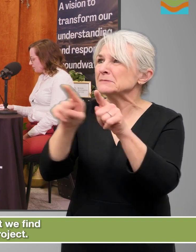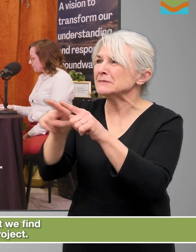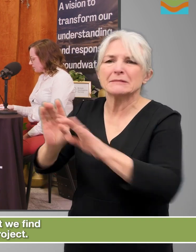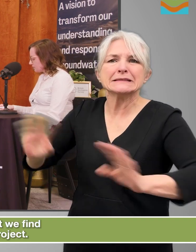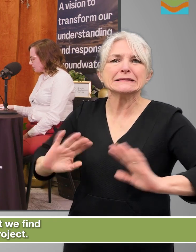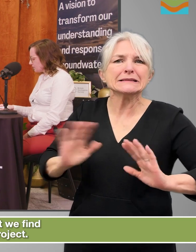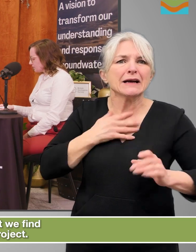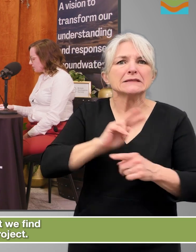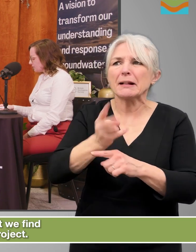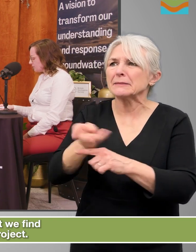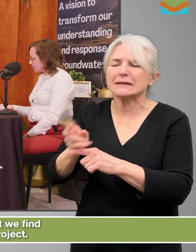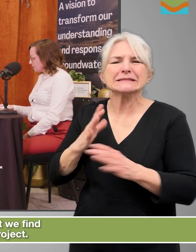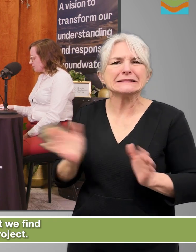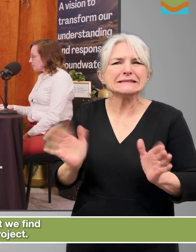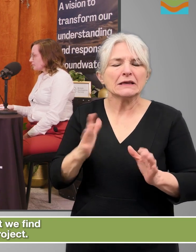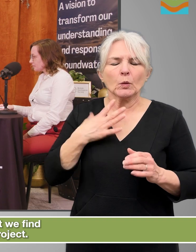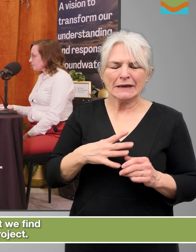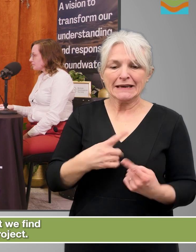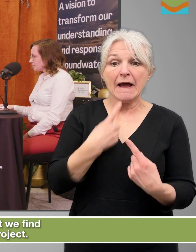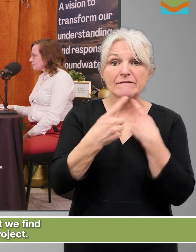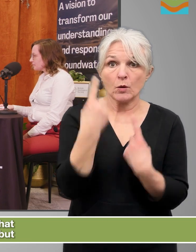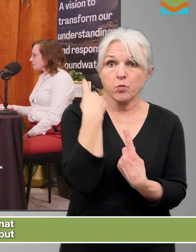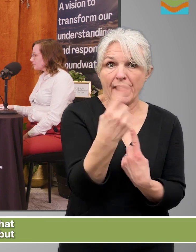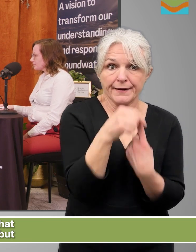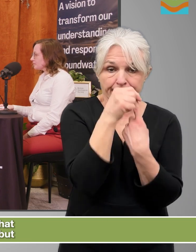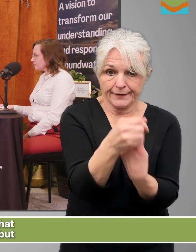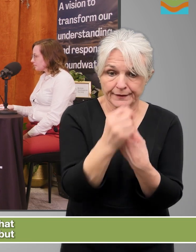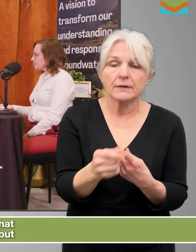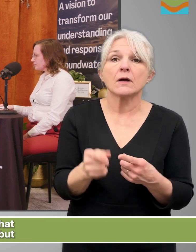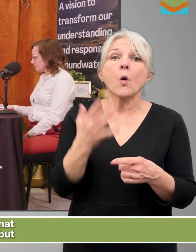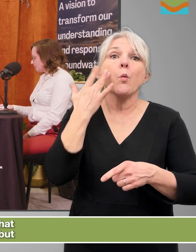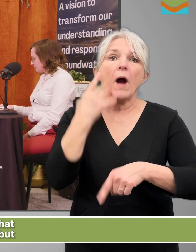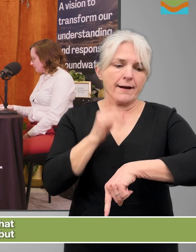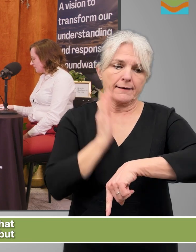And that's one of the things that we find hopefully we're part of this project. We're not making claims that we're going to transform, but